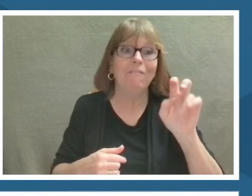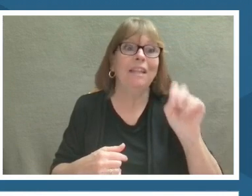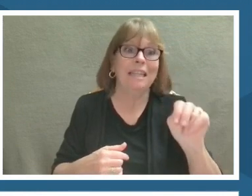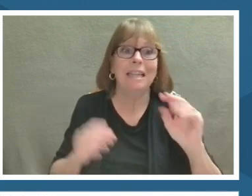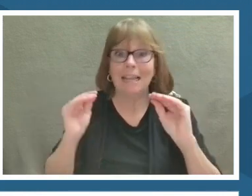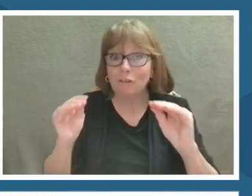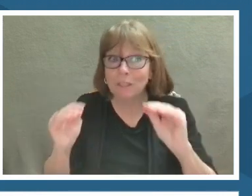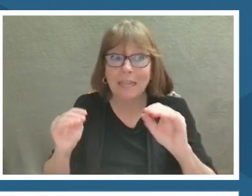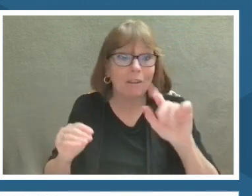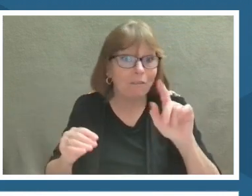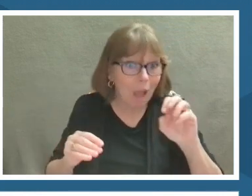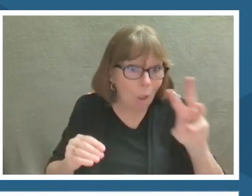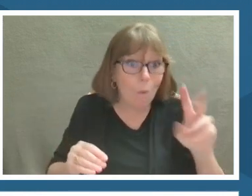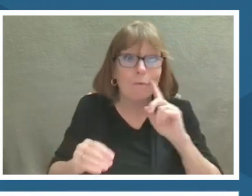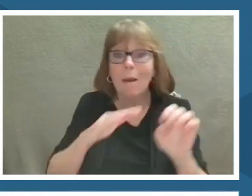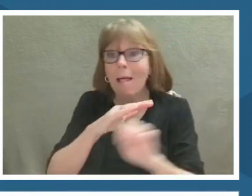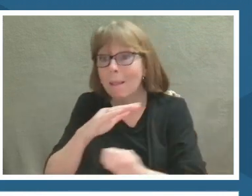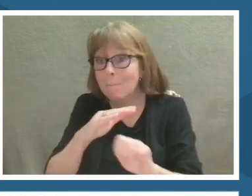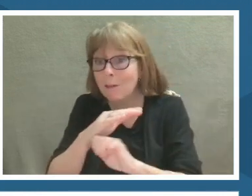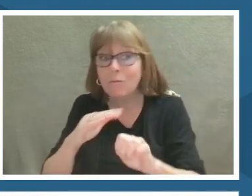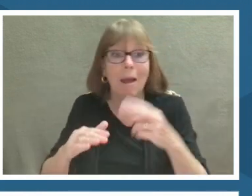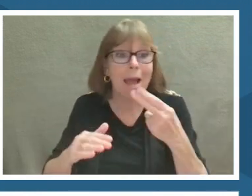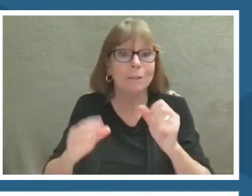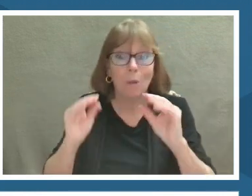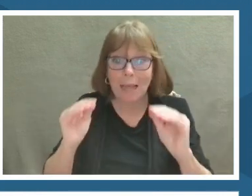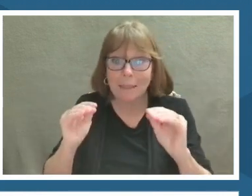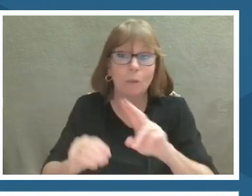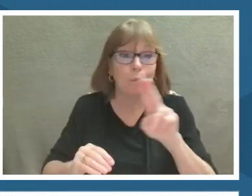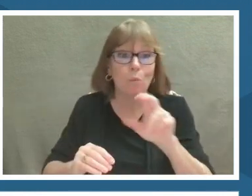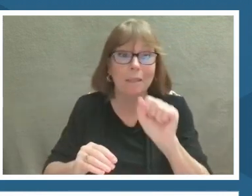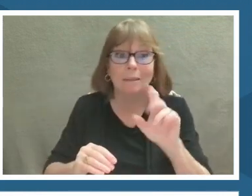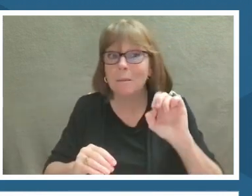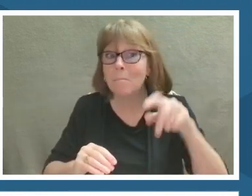secondary education at the u.s